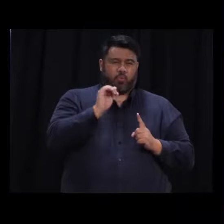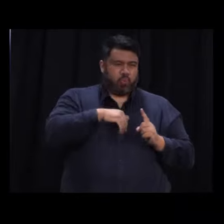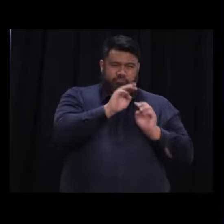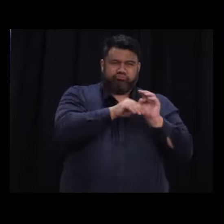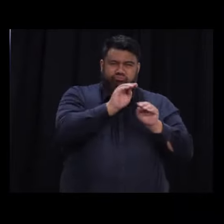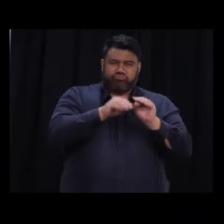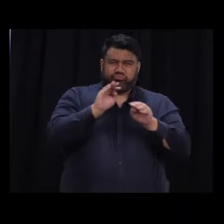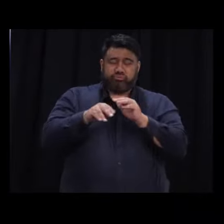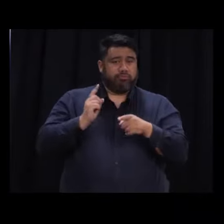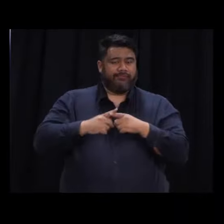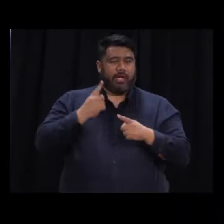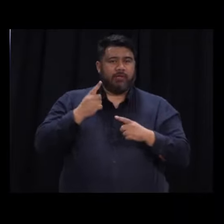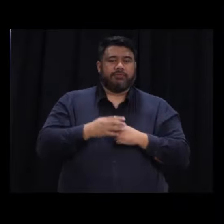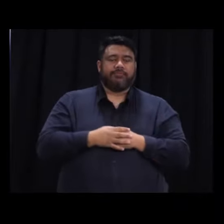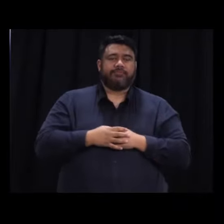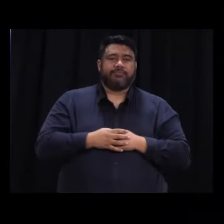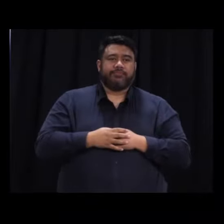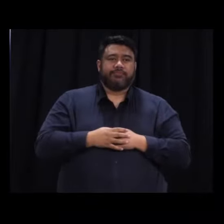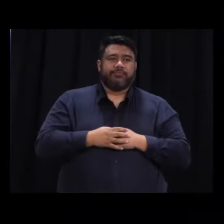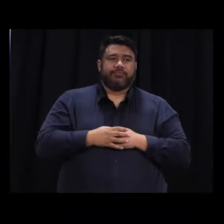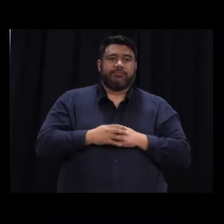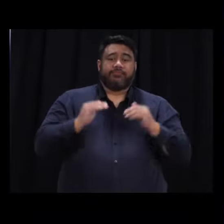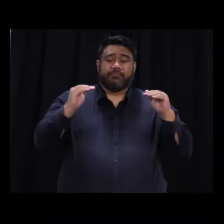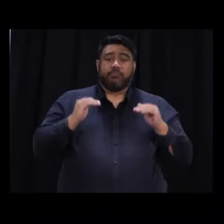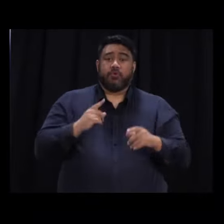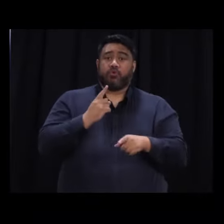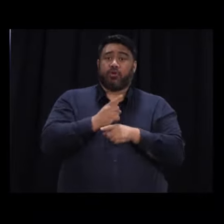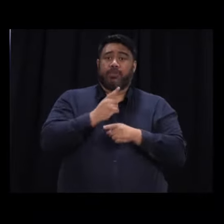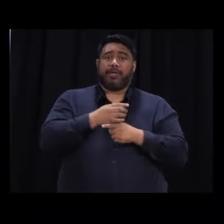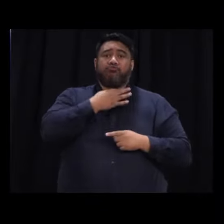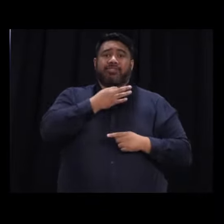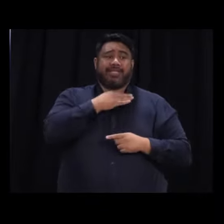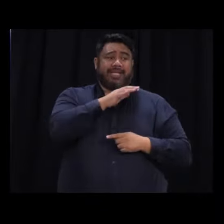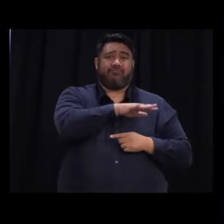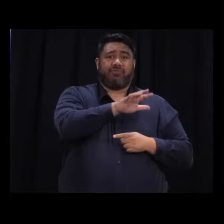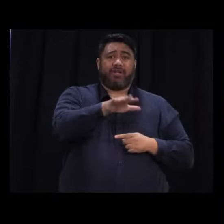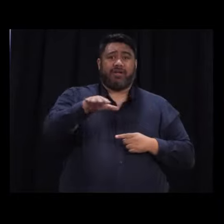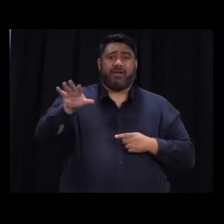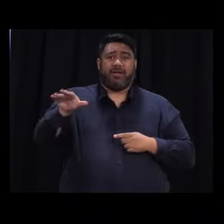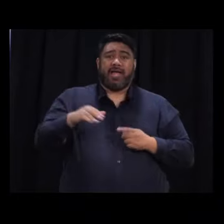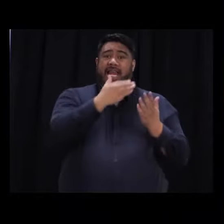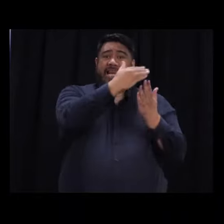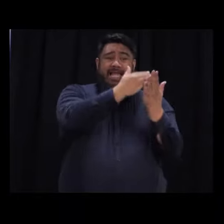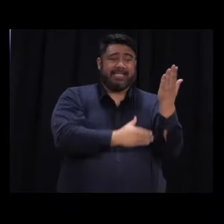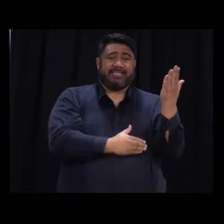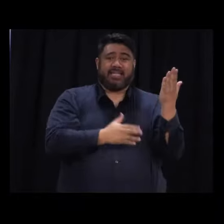over 80% within 24 hours and that is sitting at 75% at the